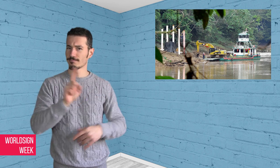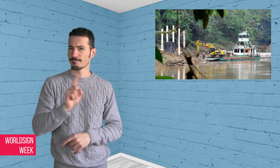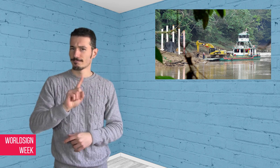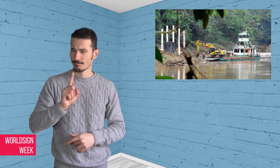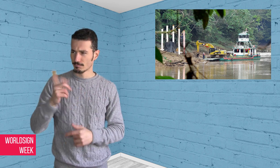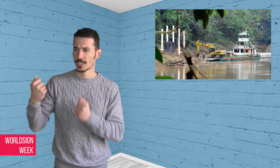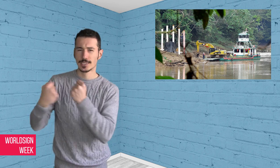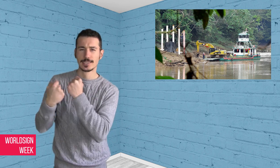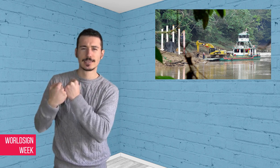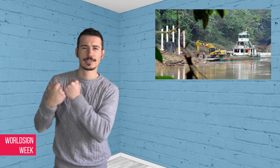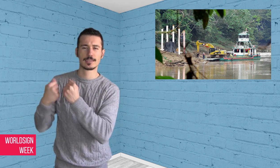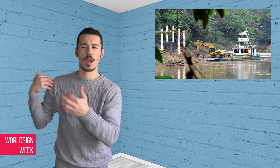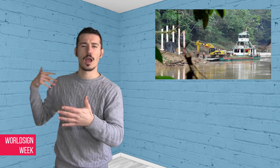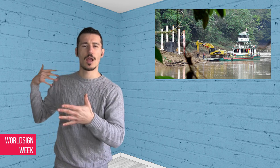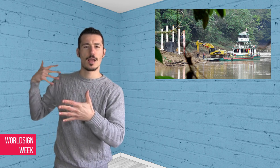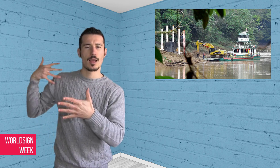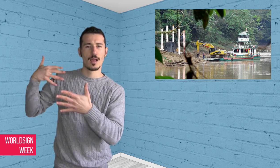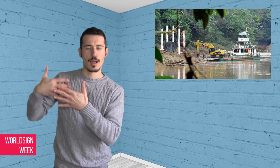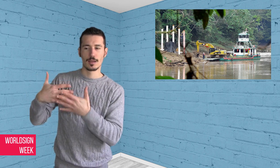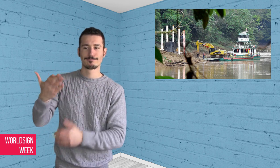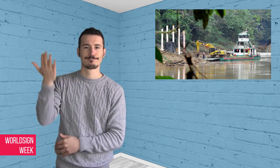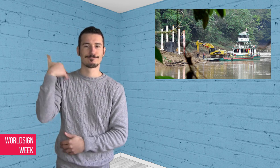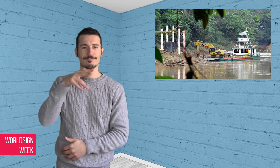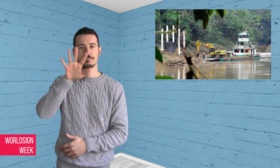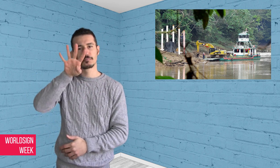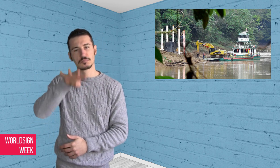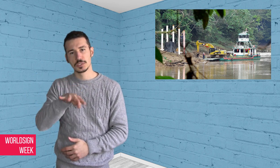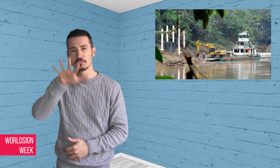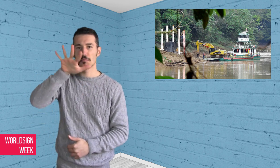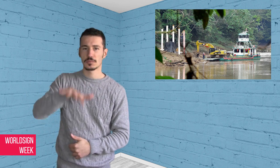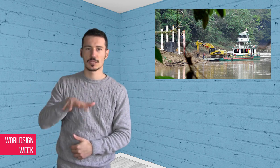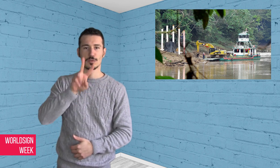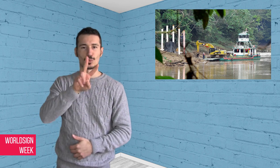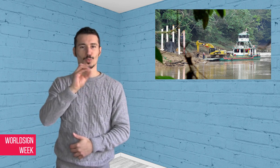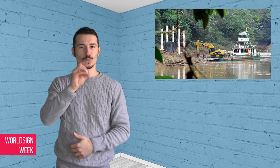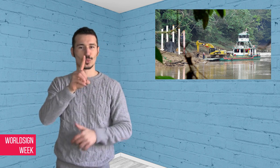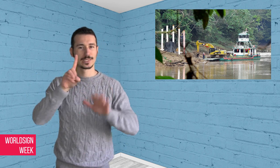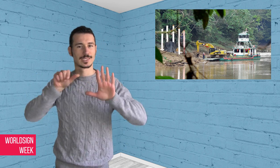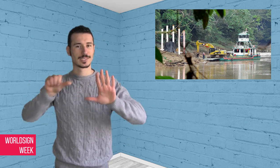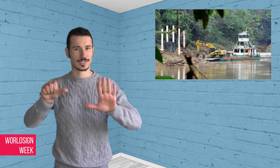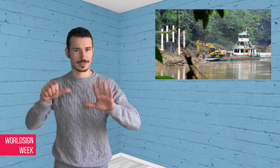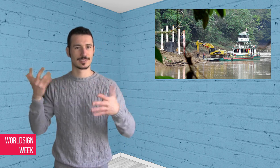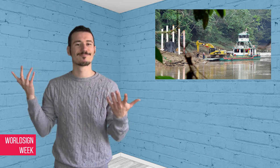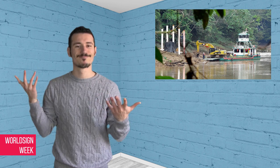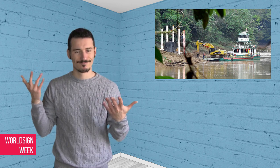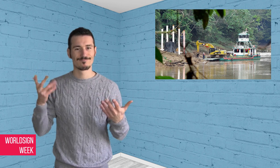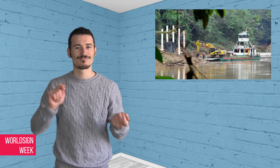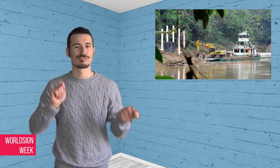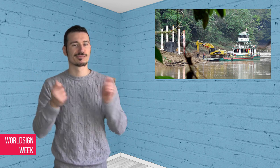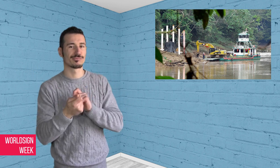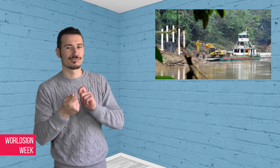last spring 2016, They have shocked the